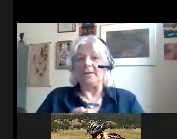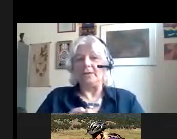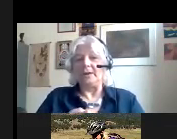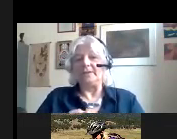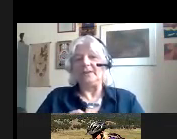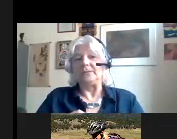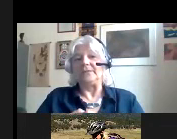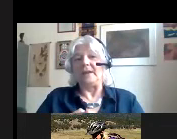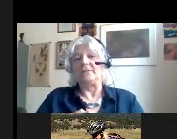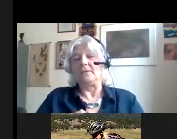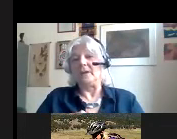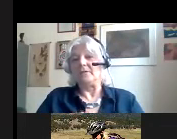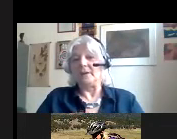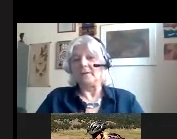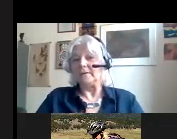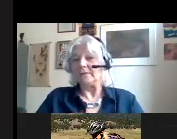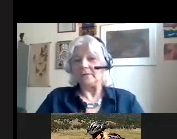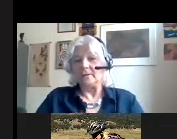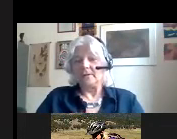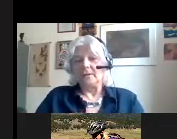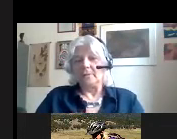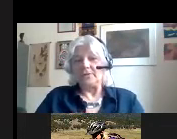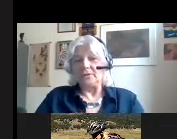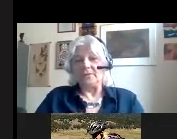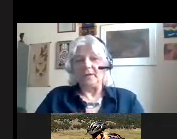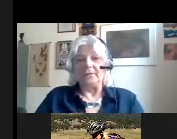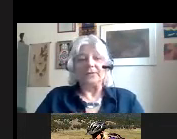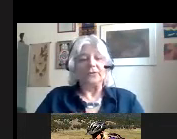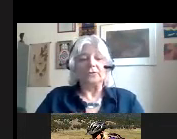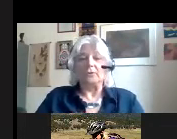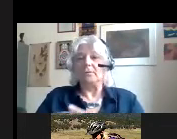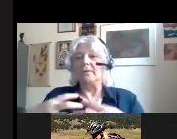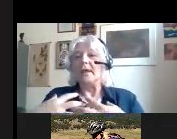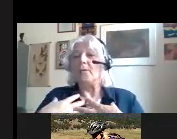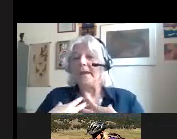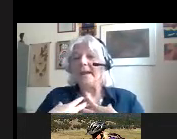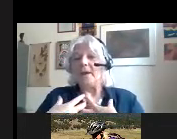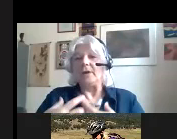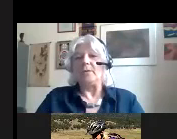United States was taken from Native Americans. Much of the infrastructure that we now know and